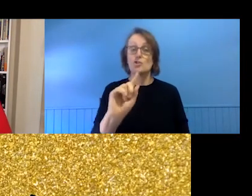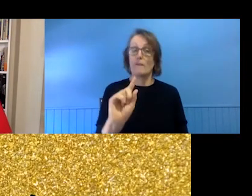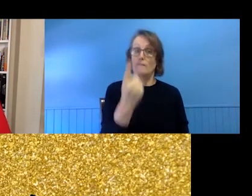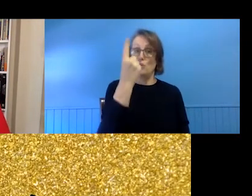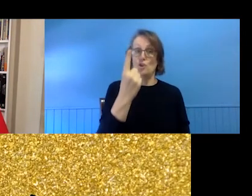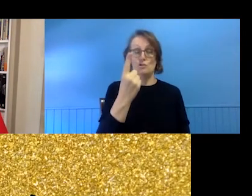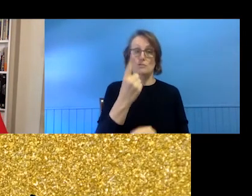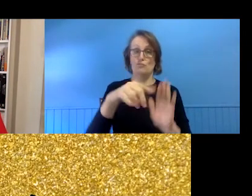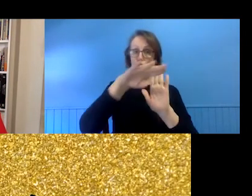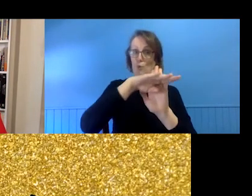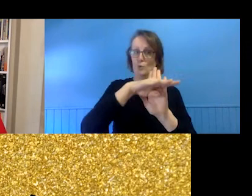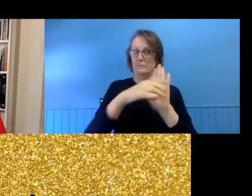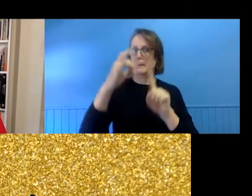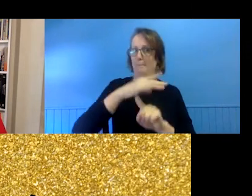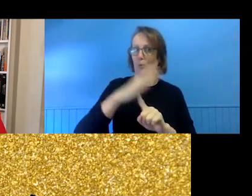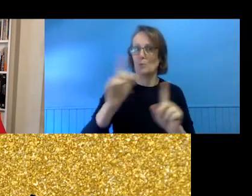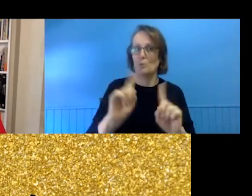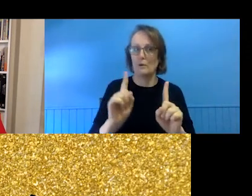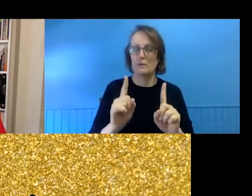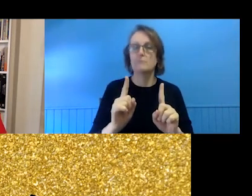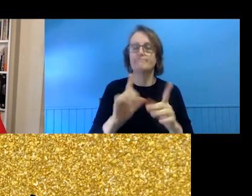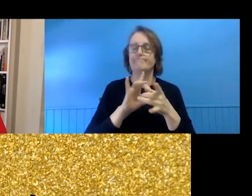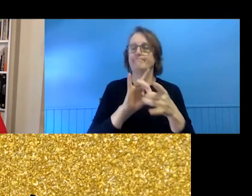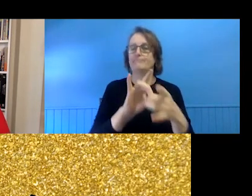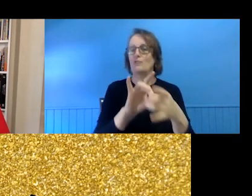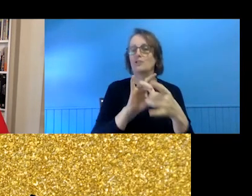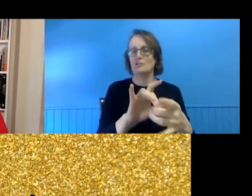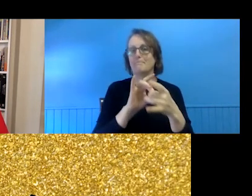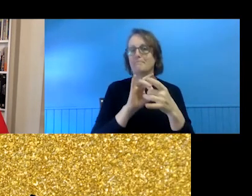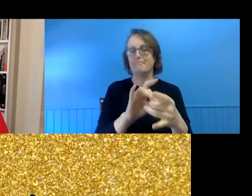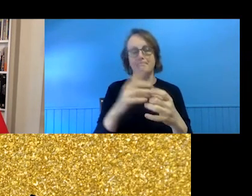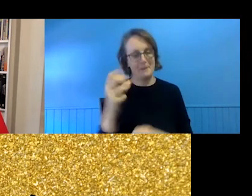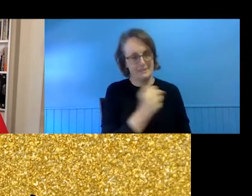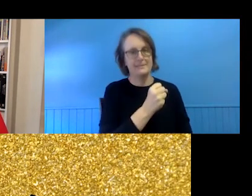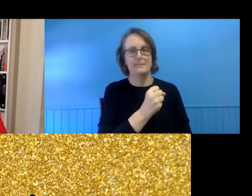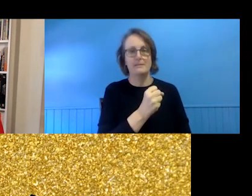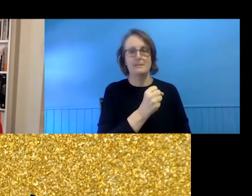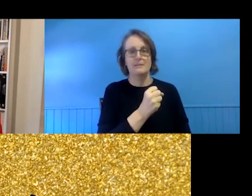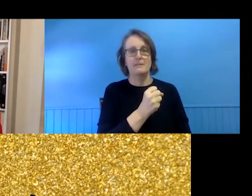first one is to build relationships. Contrary to popular belief, I don't